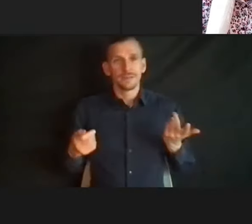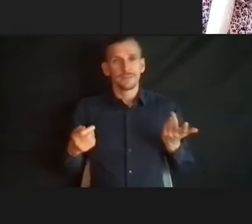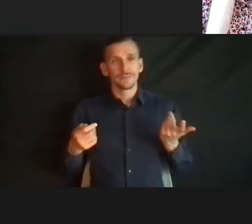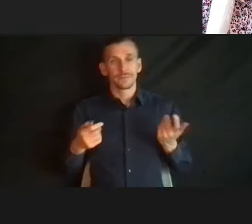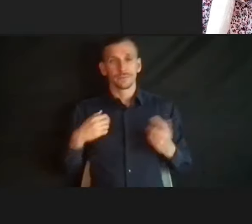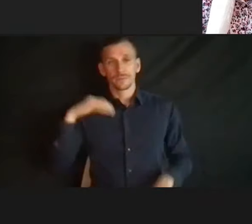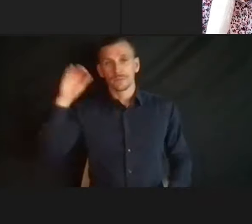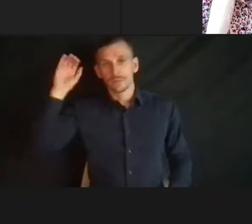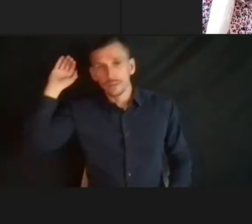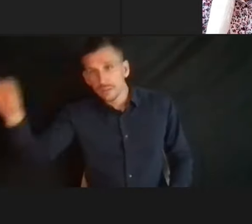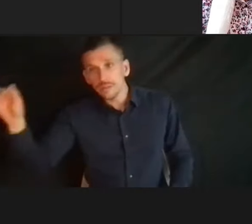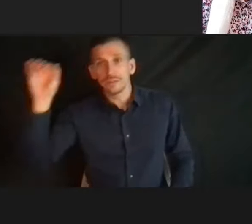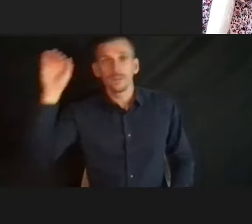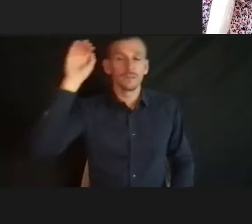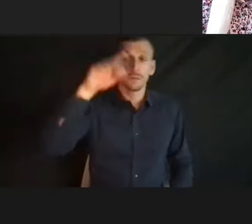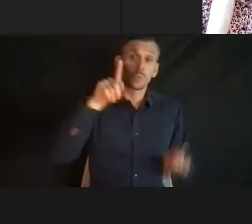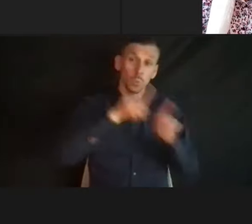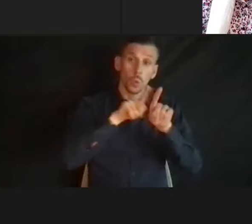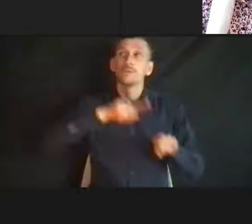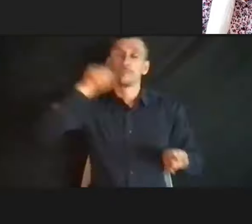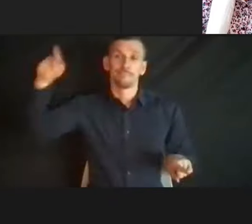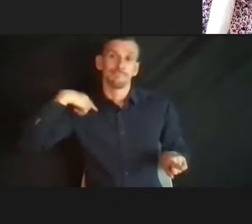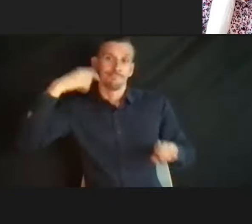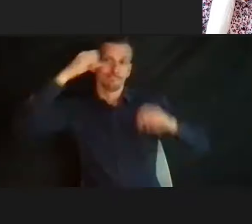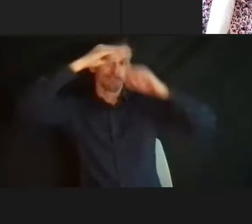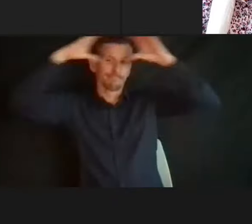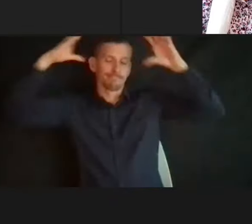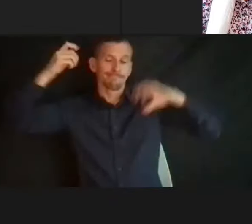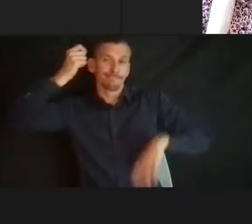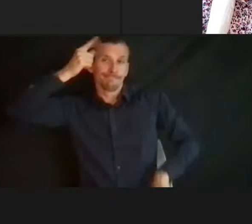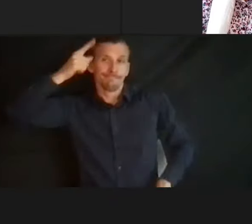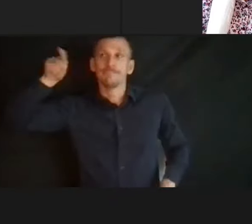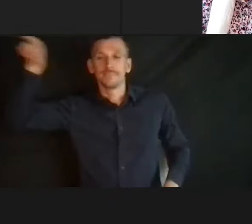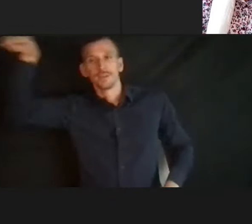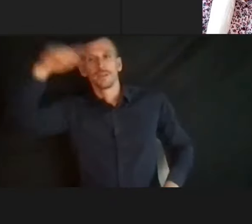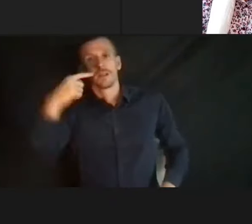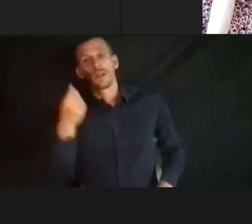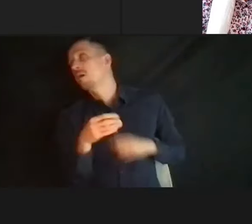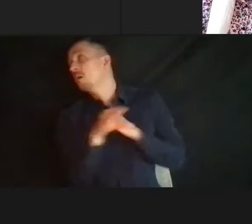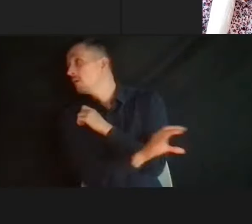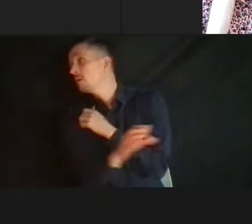change the way that we go about it, in which, if we are serious about getting a local community to